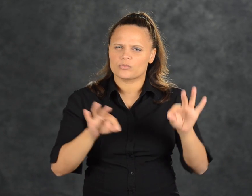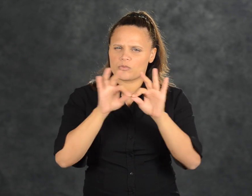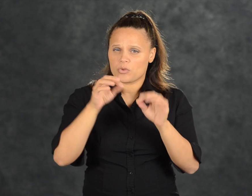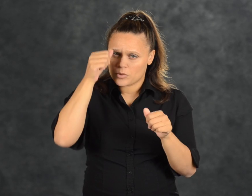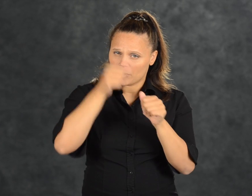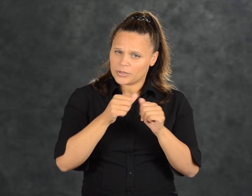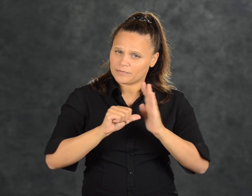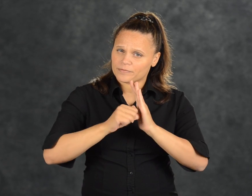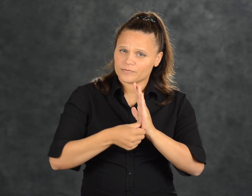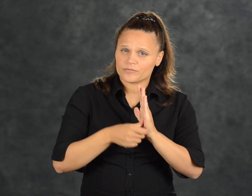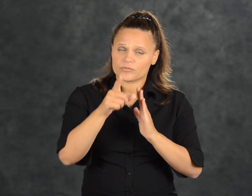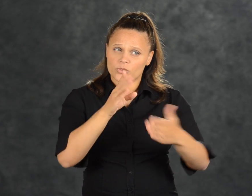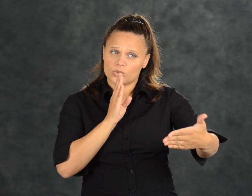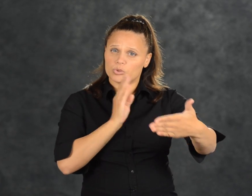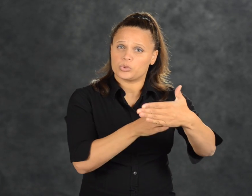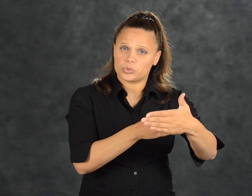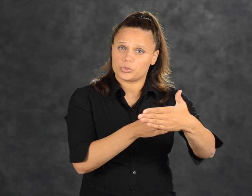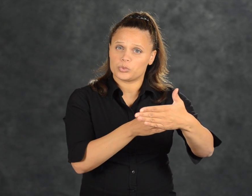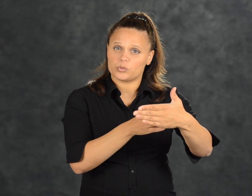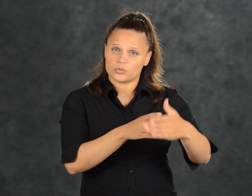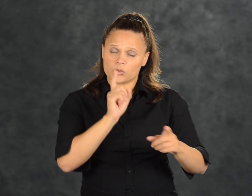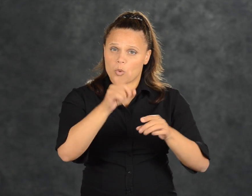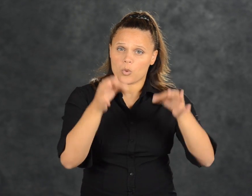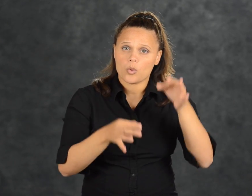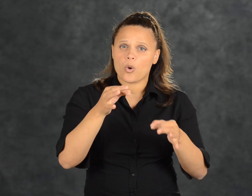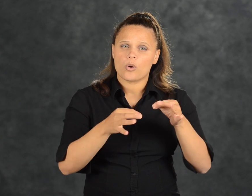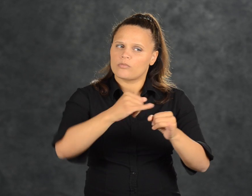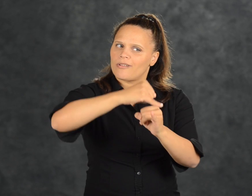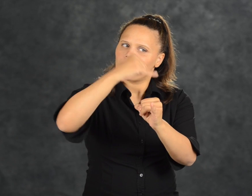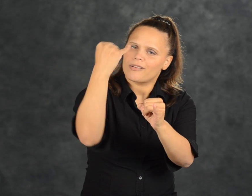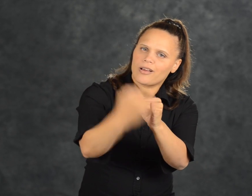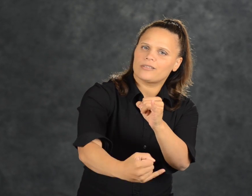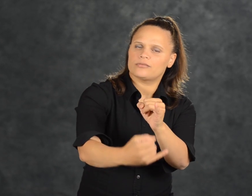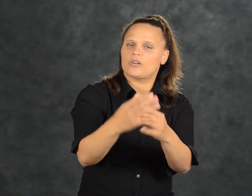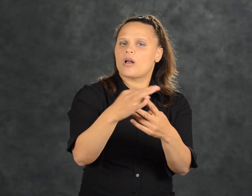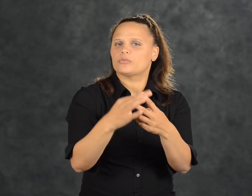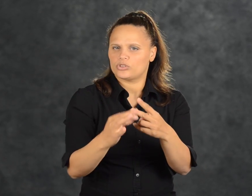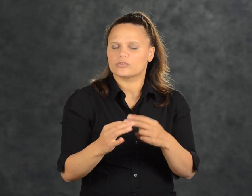So it is important to remember that suing should always be a last resort.